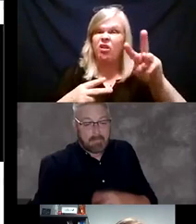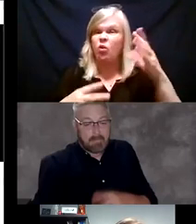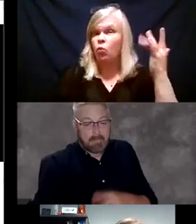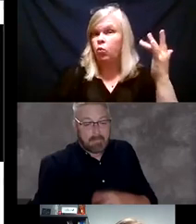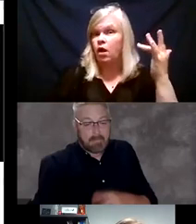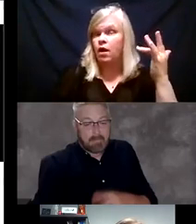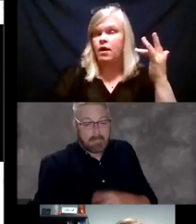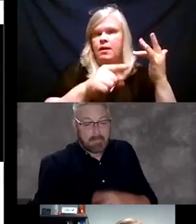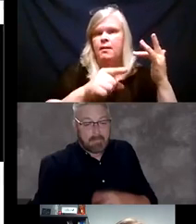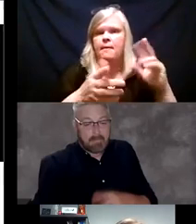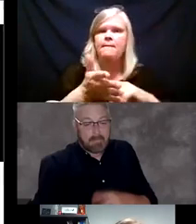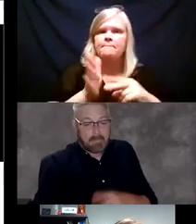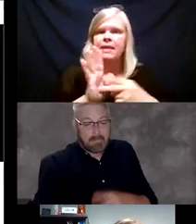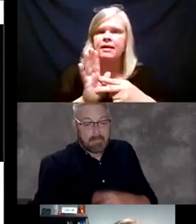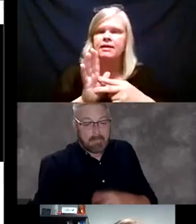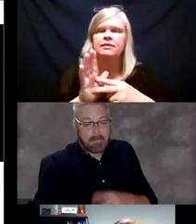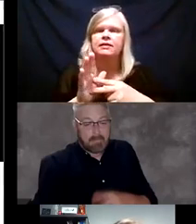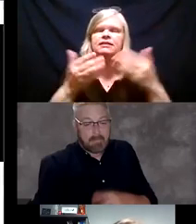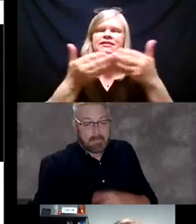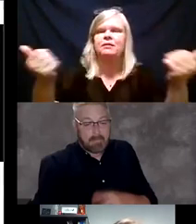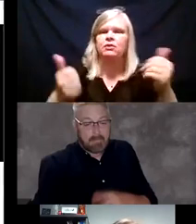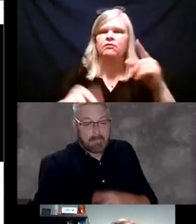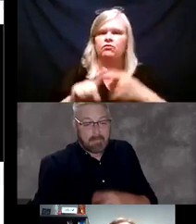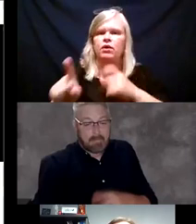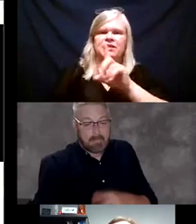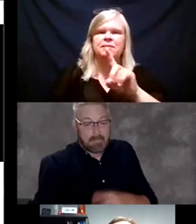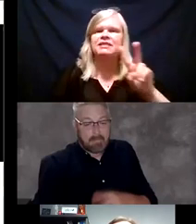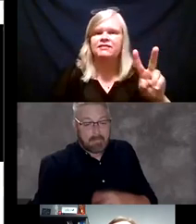DIFFERENTIATE IT FROM THE DOMESTIC VIOLENCE STATUTE WHERE